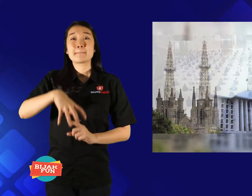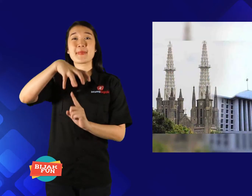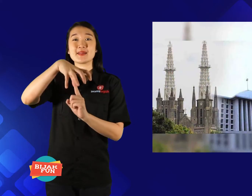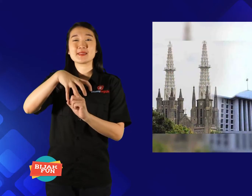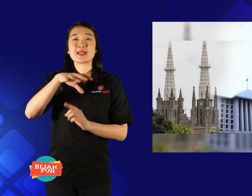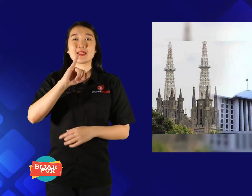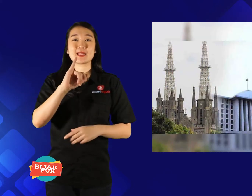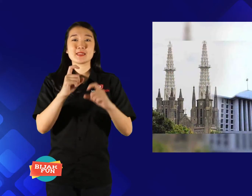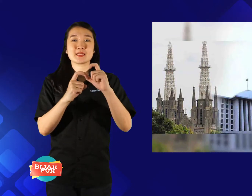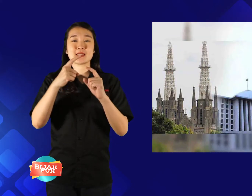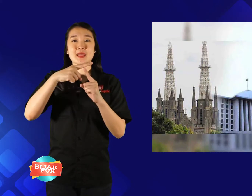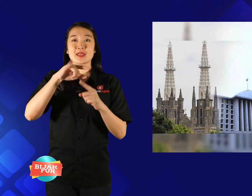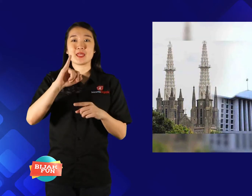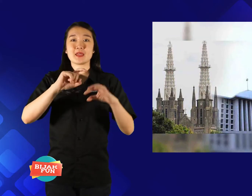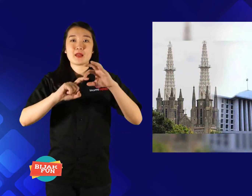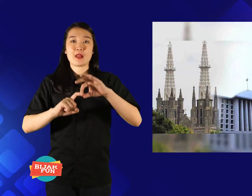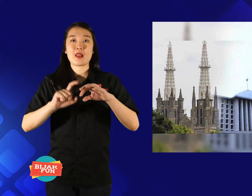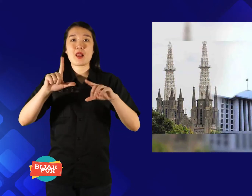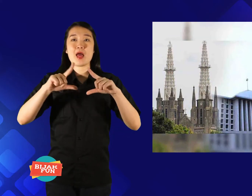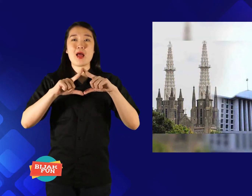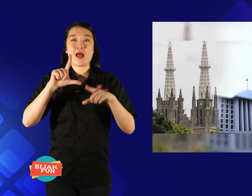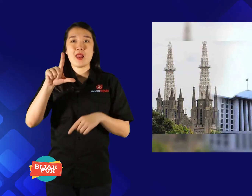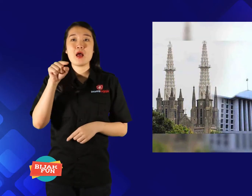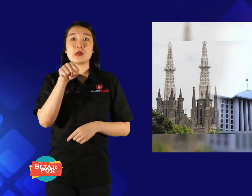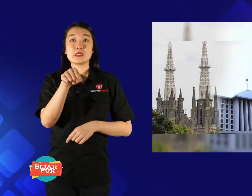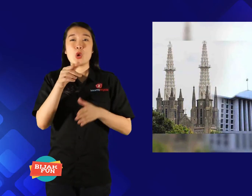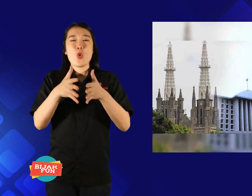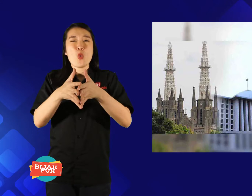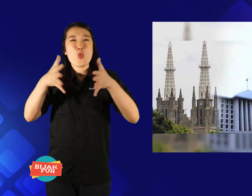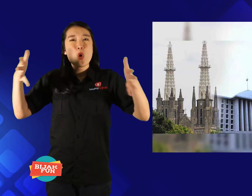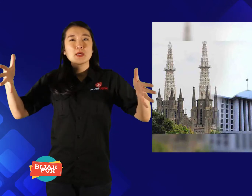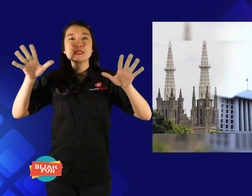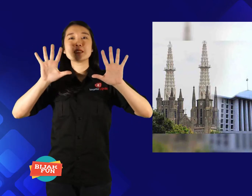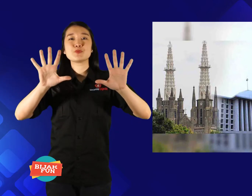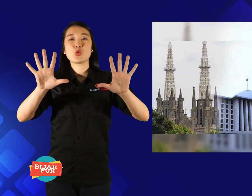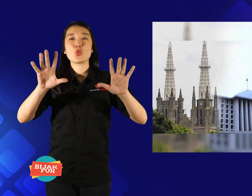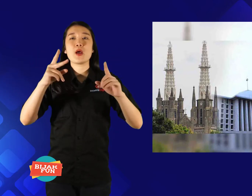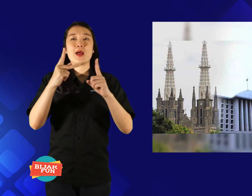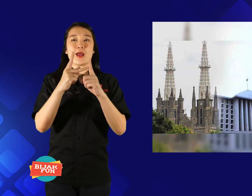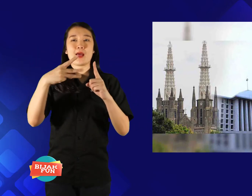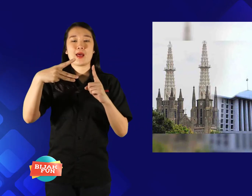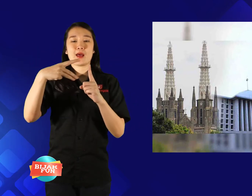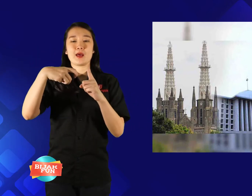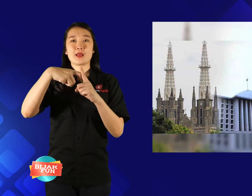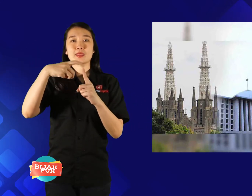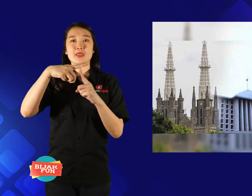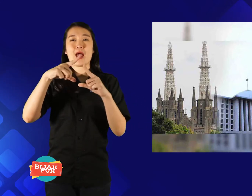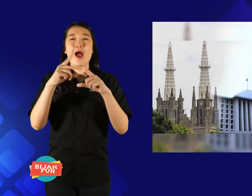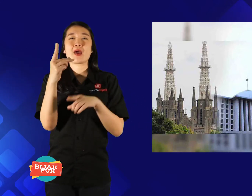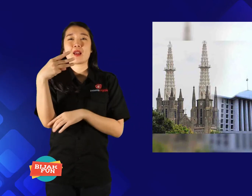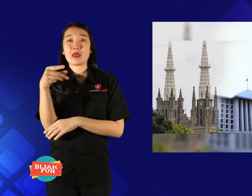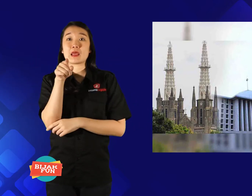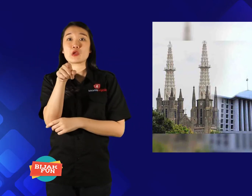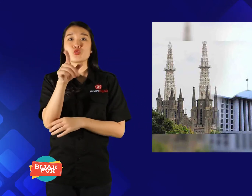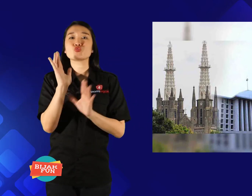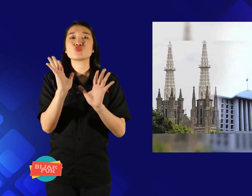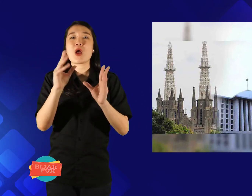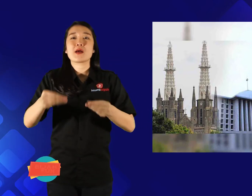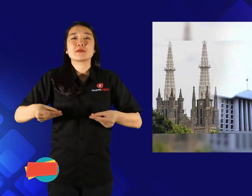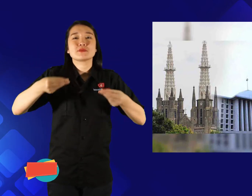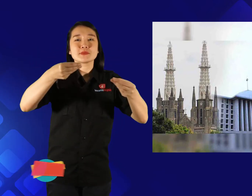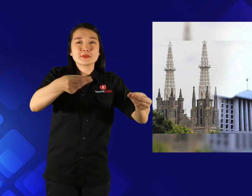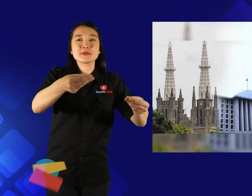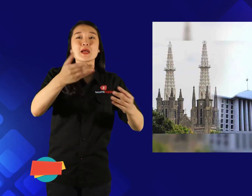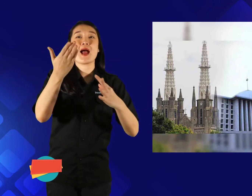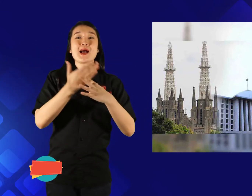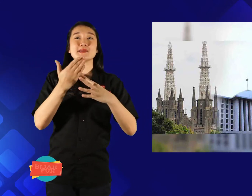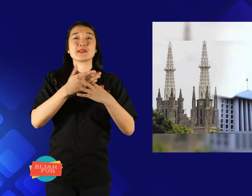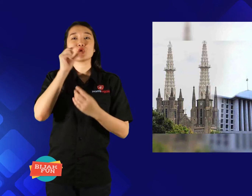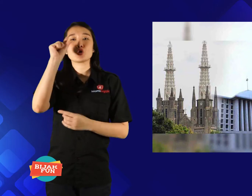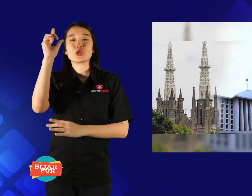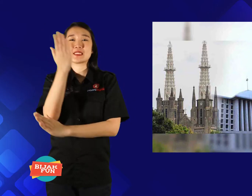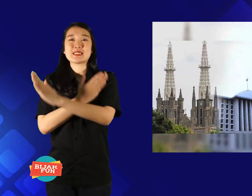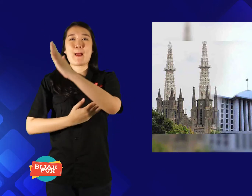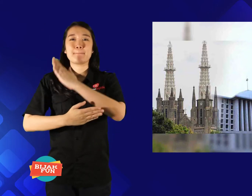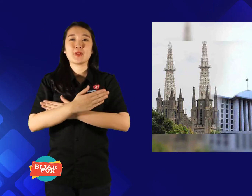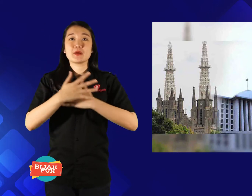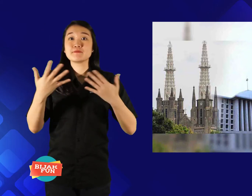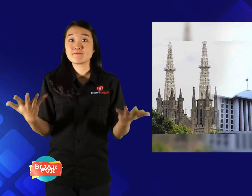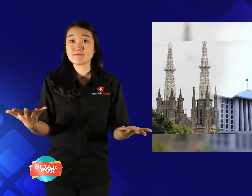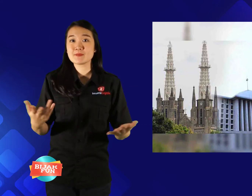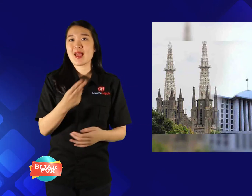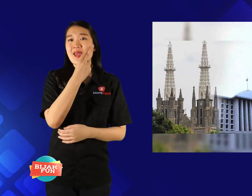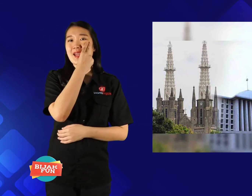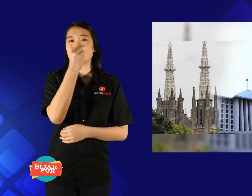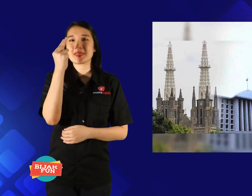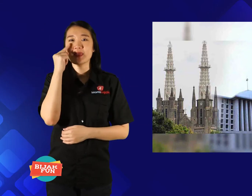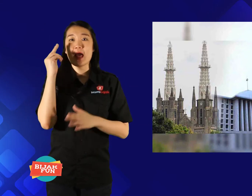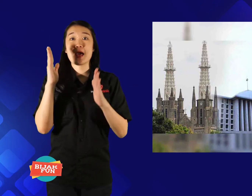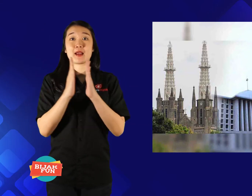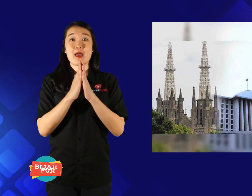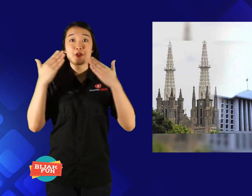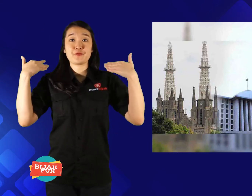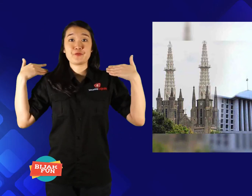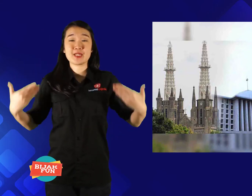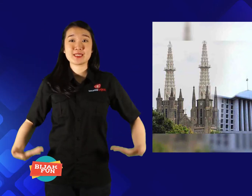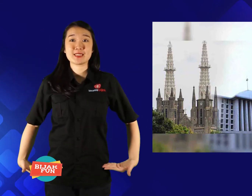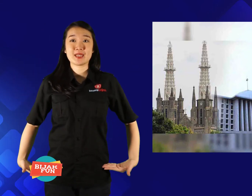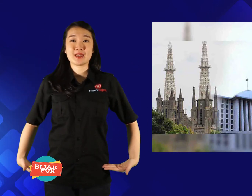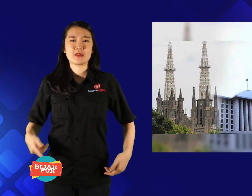Istiqlal Mosque covering an area of 10 hectares is ready to access for visual and physical disabilities.